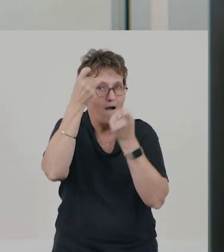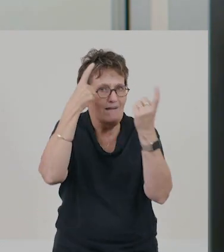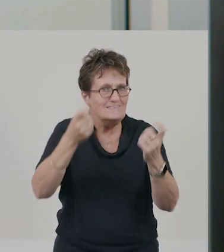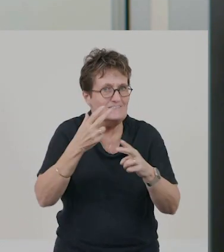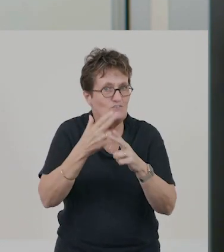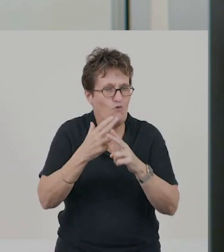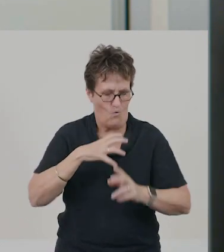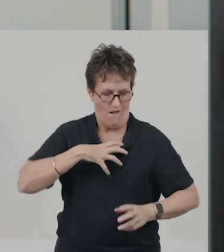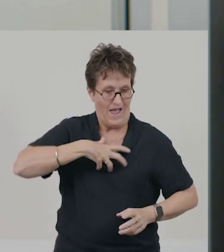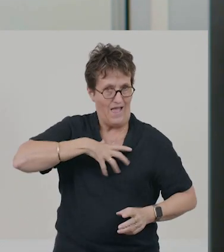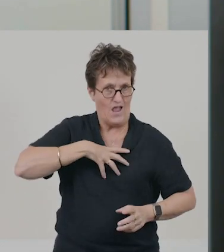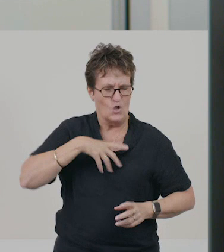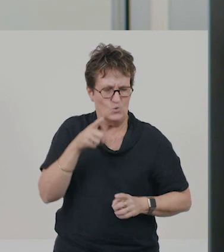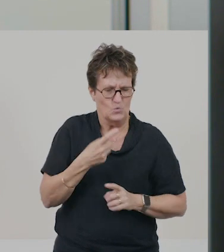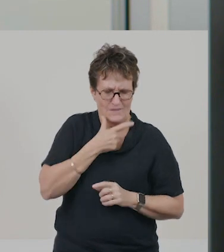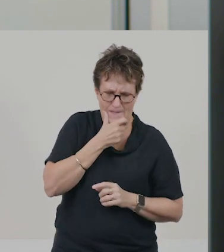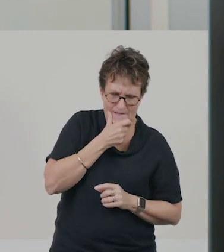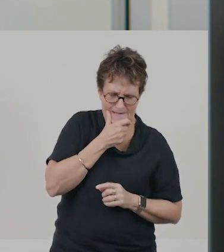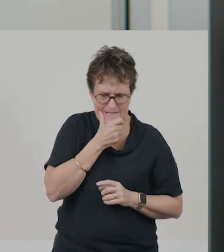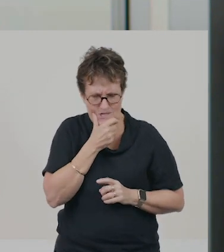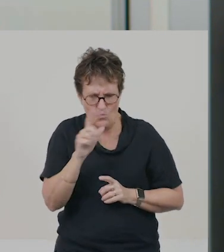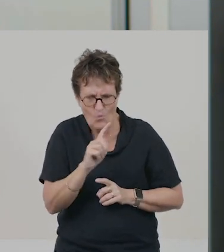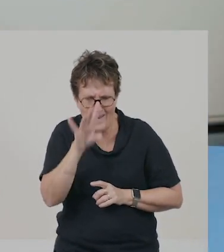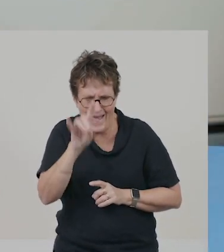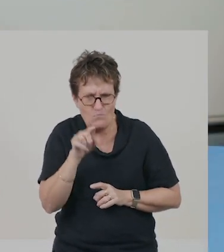Your job is to try and guess the animal that I'm describing.